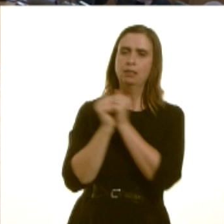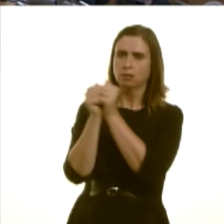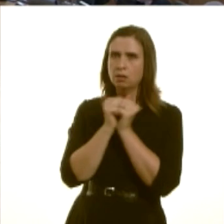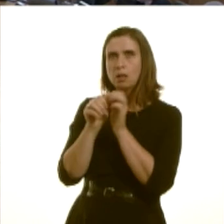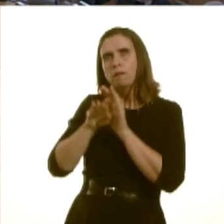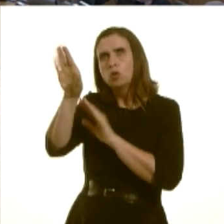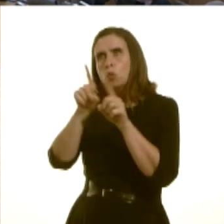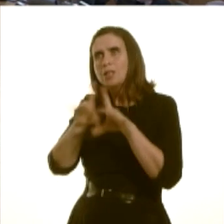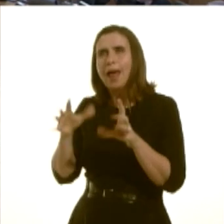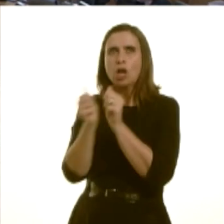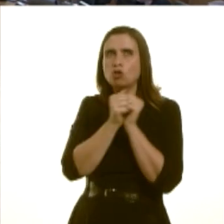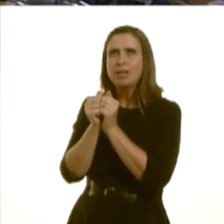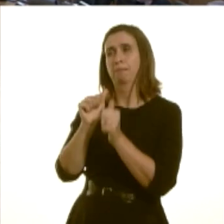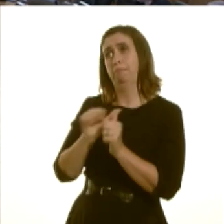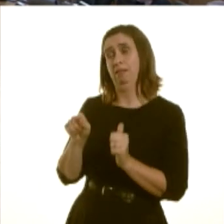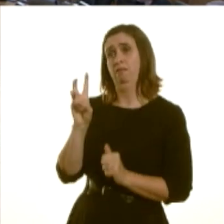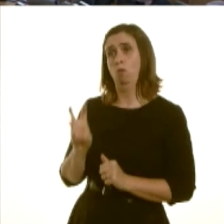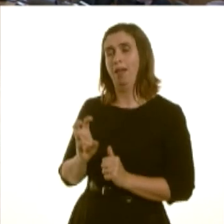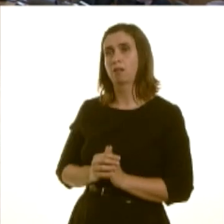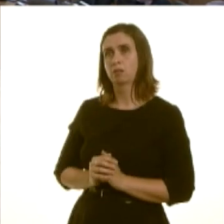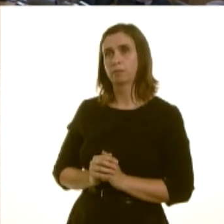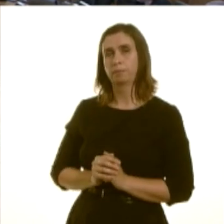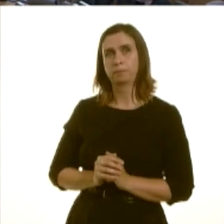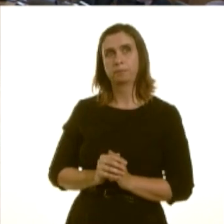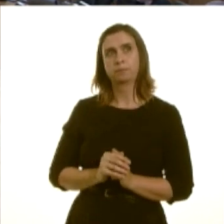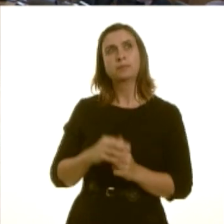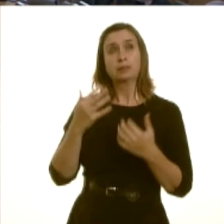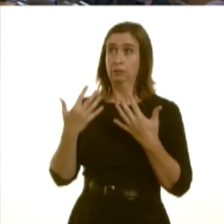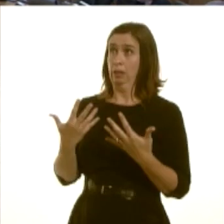Kirsty Williams: First Minister, as the whole of the UK engages in a conversation about